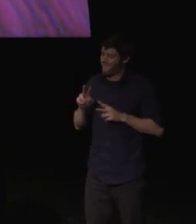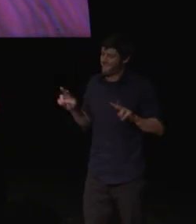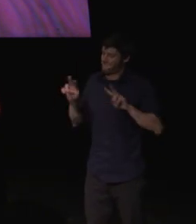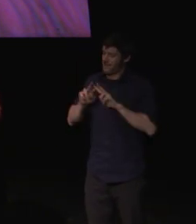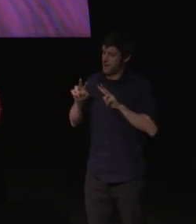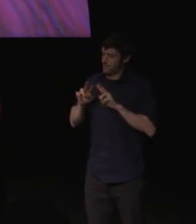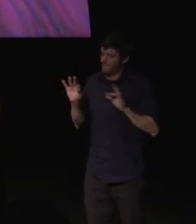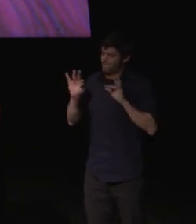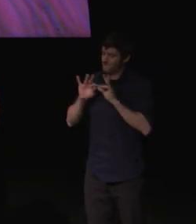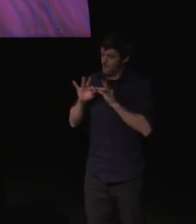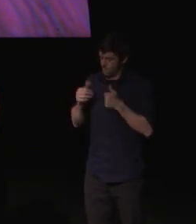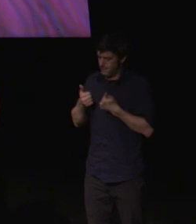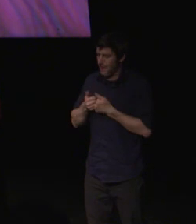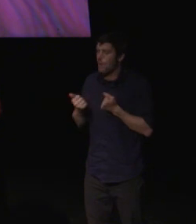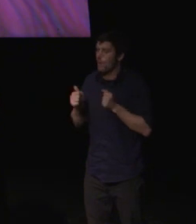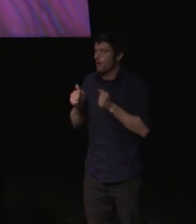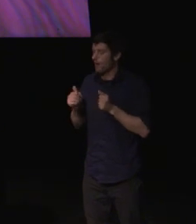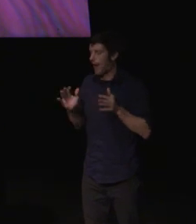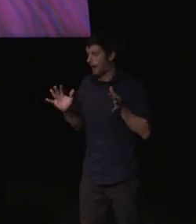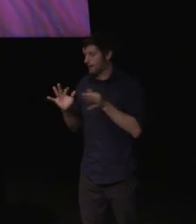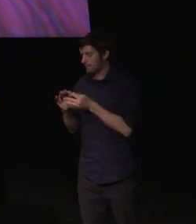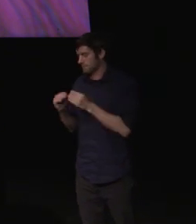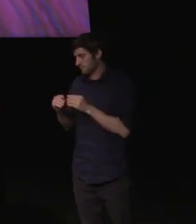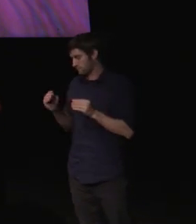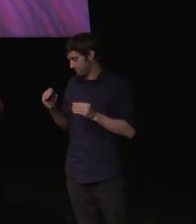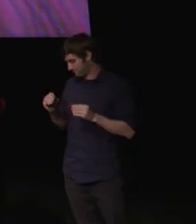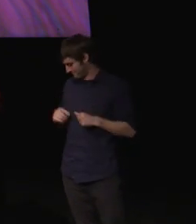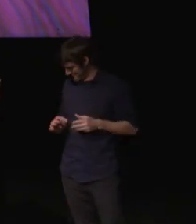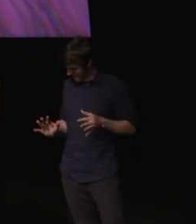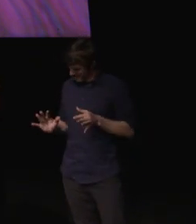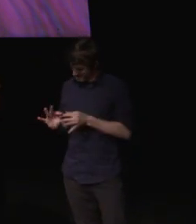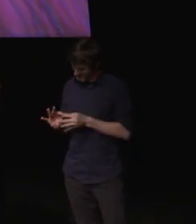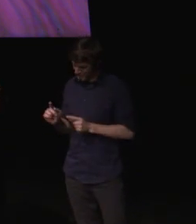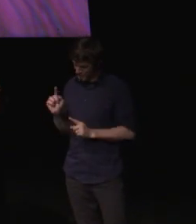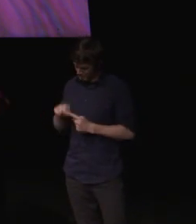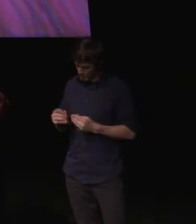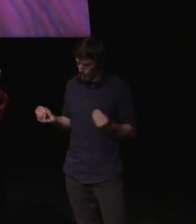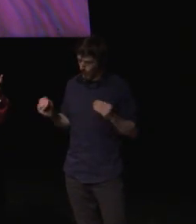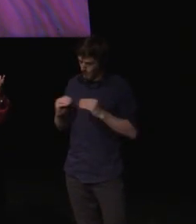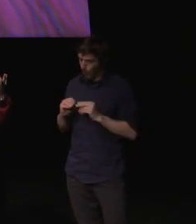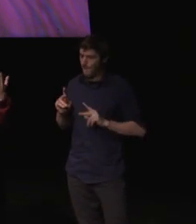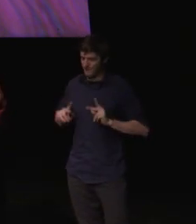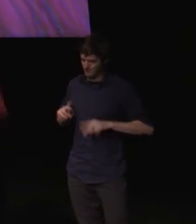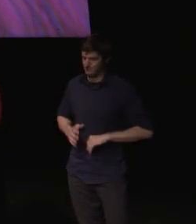If you're interested in more information, you can come to browse there the demo and the stuff.